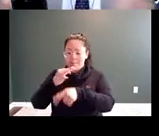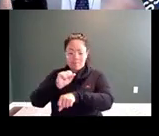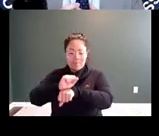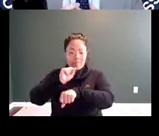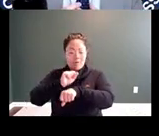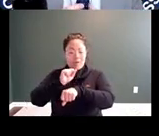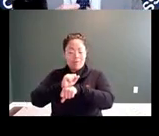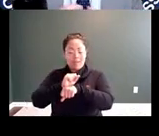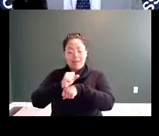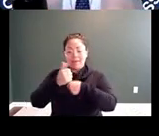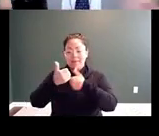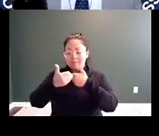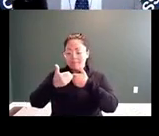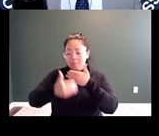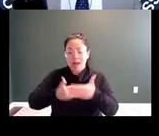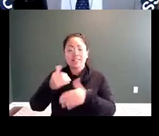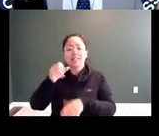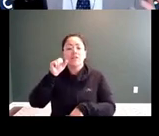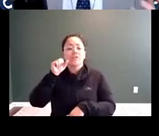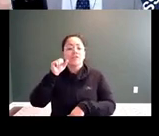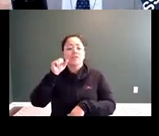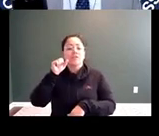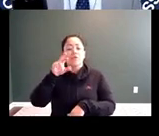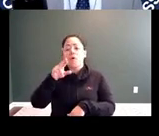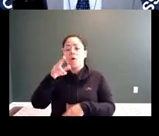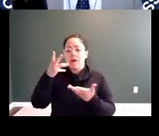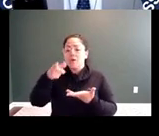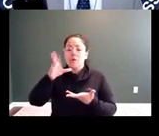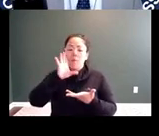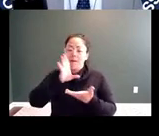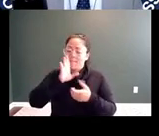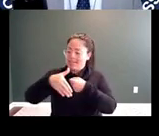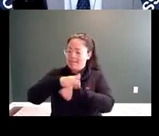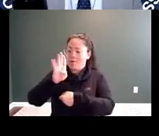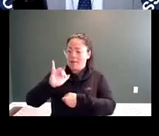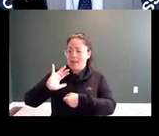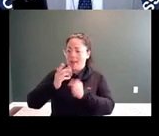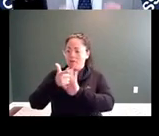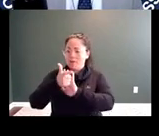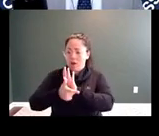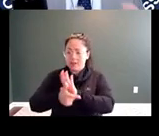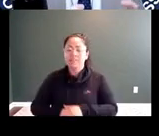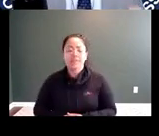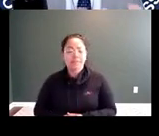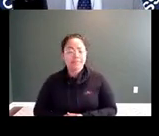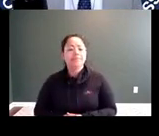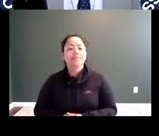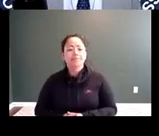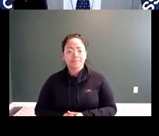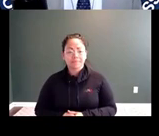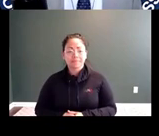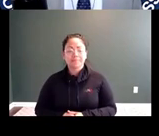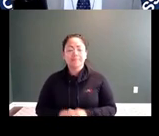or when you're in the employment process, you're going to be covered by any of our statutes. Harassment is also covered.